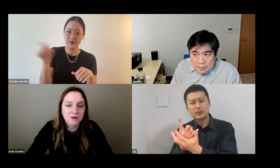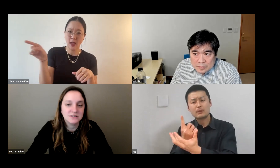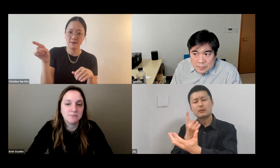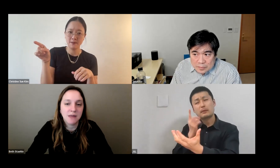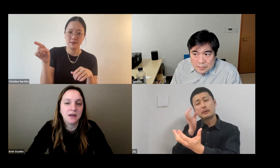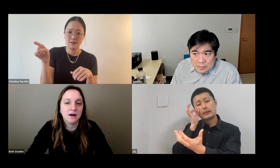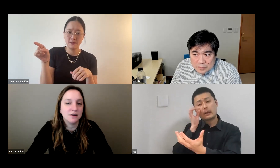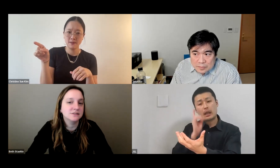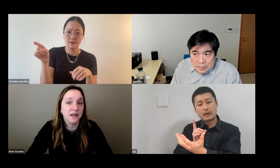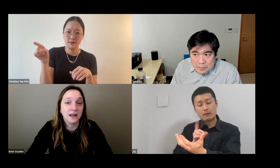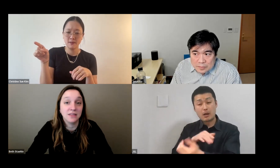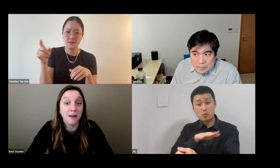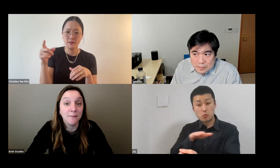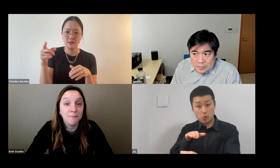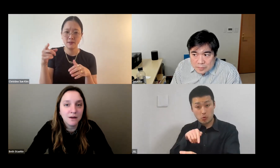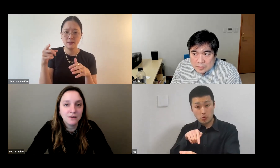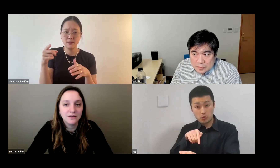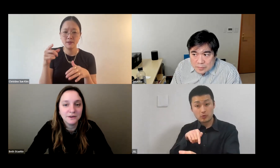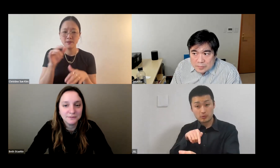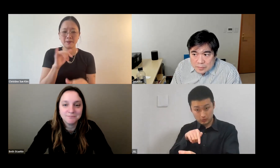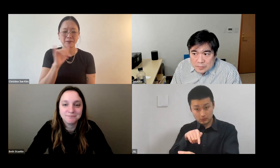to make us like them